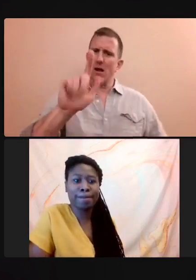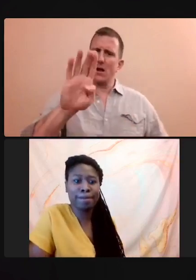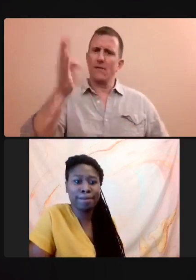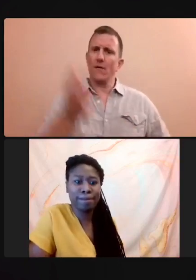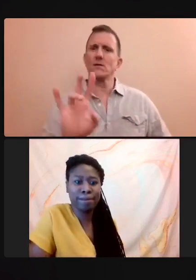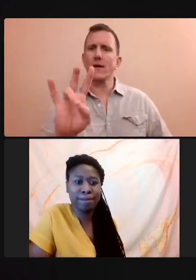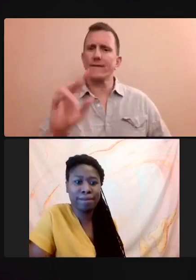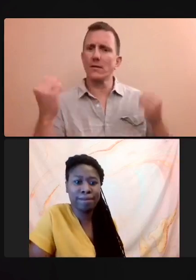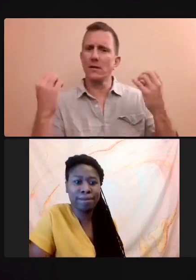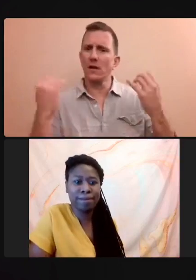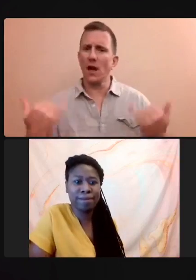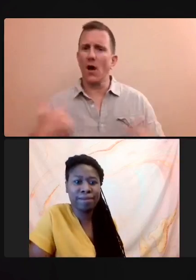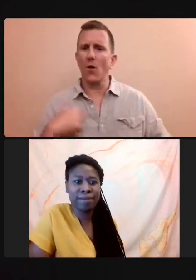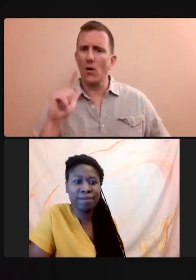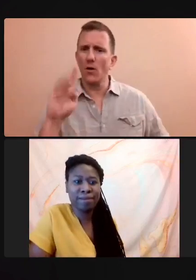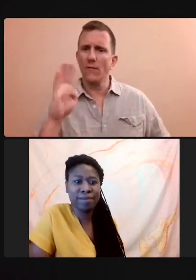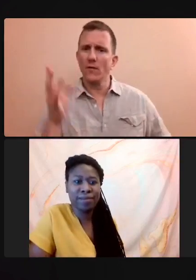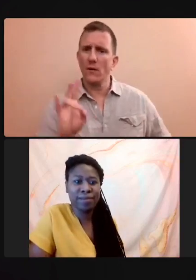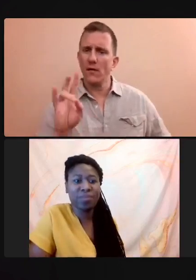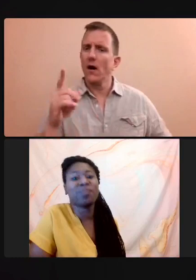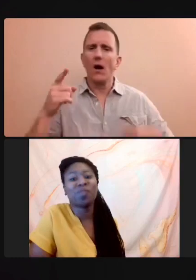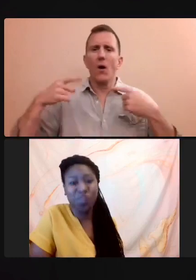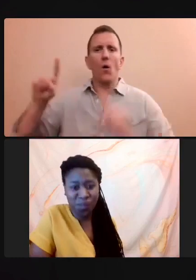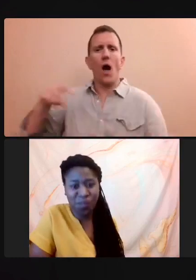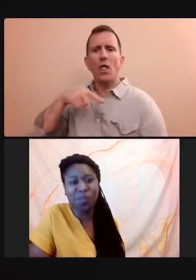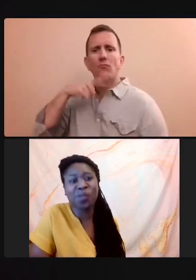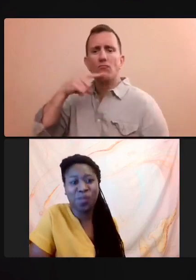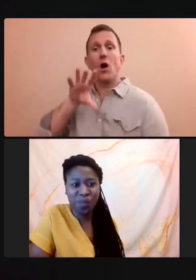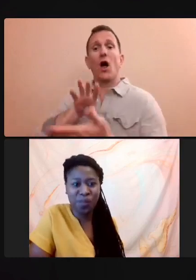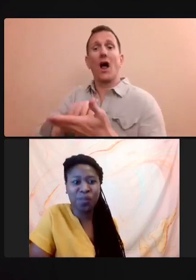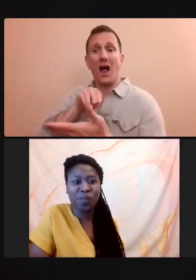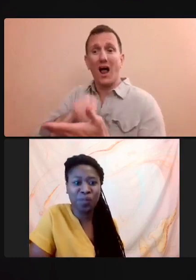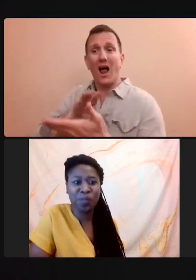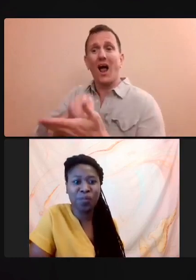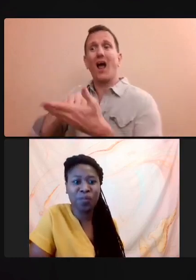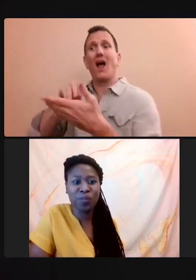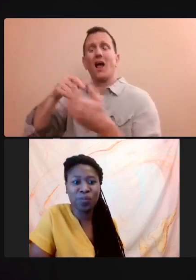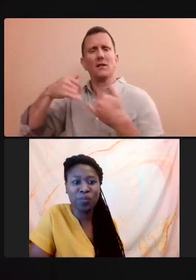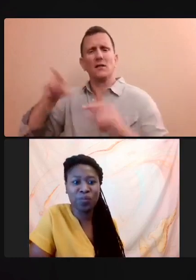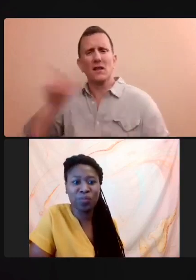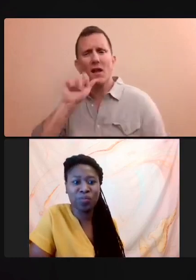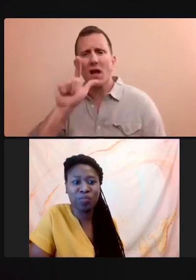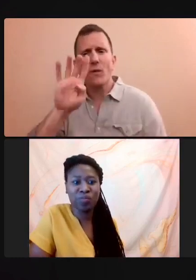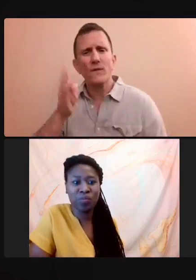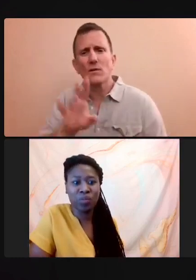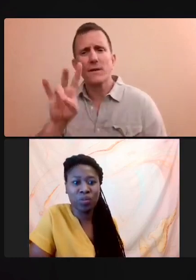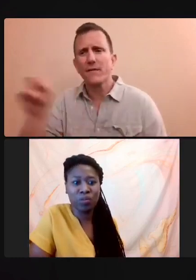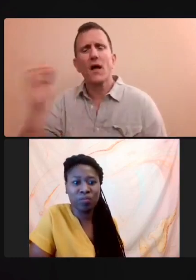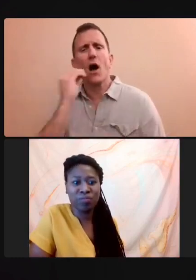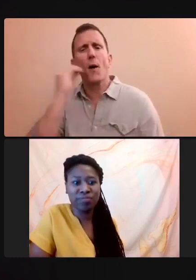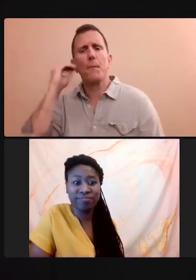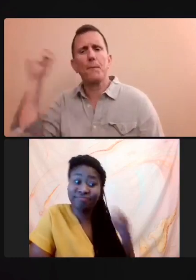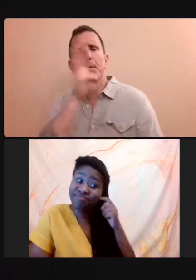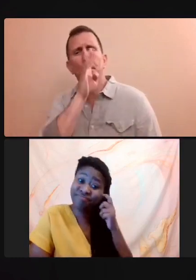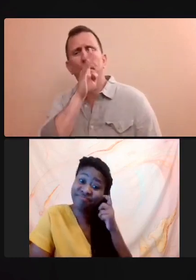It should be equal treatment. And I think we could discuss about deaf folks